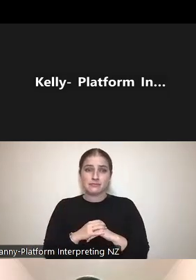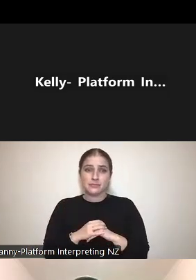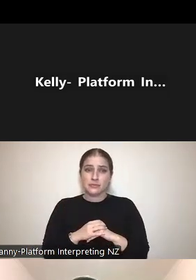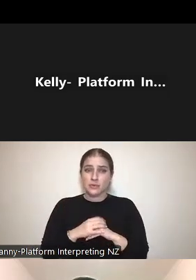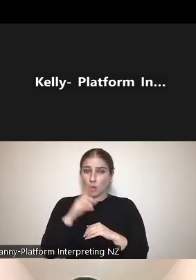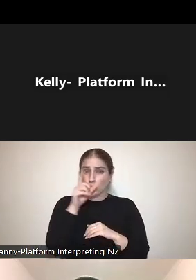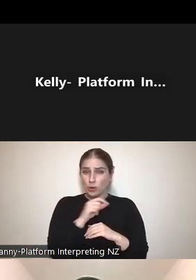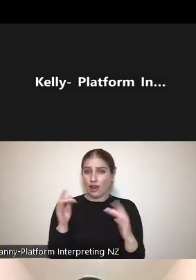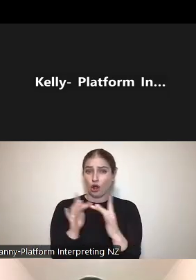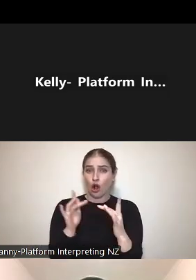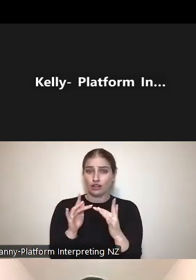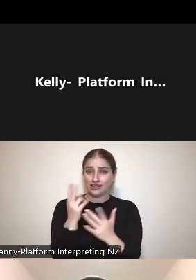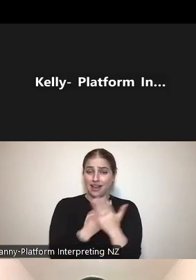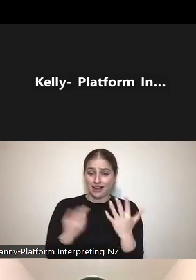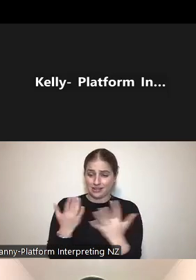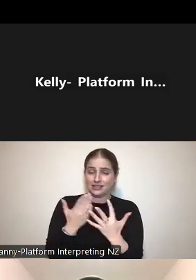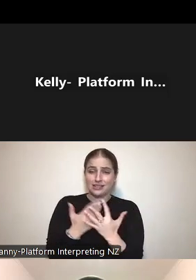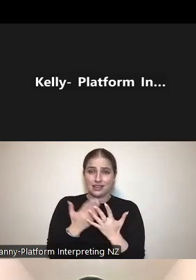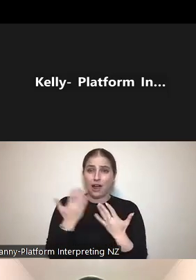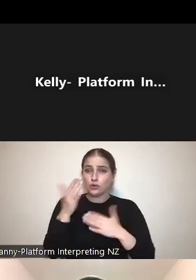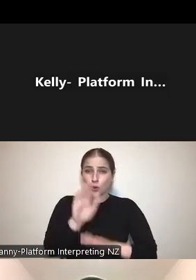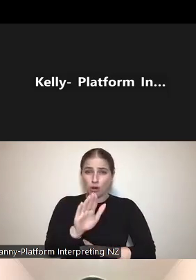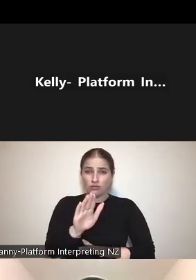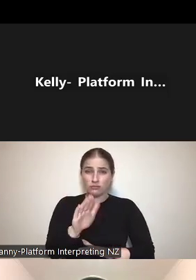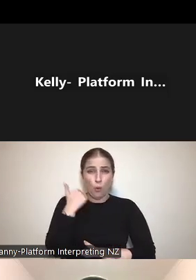It's also important to remember that consultancy is work, not a favor,